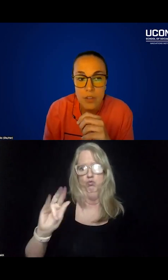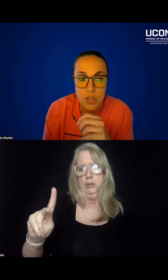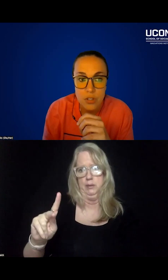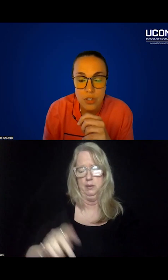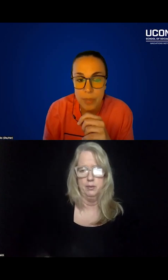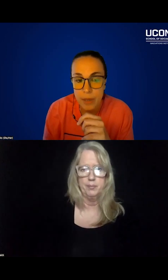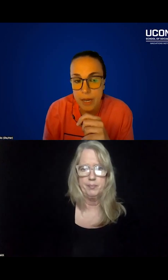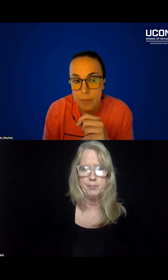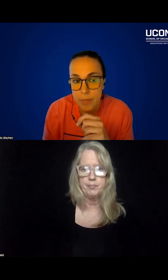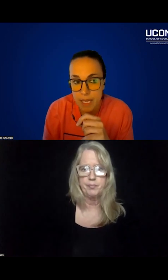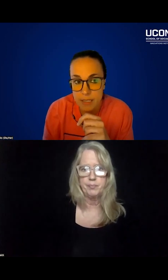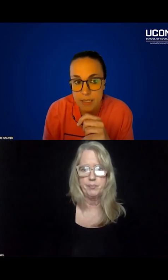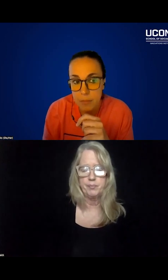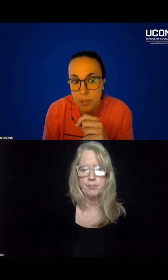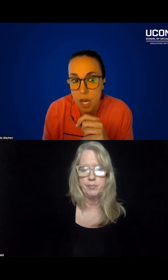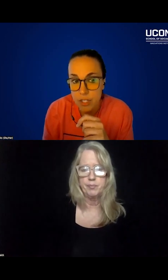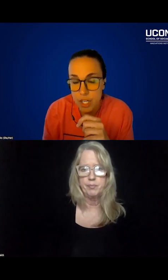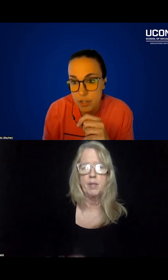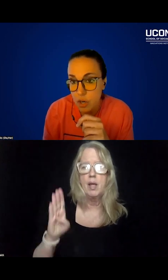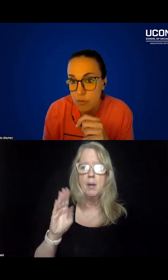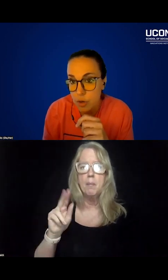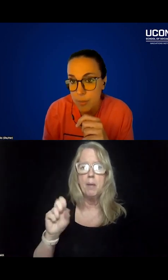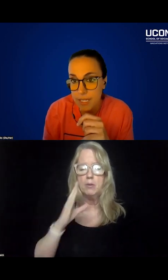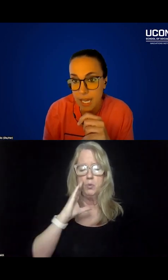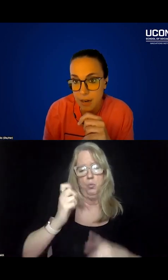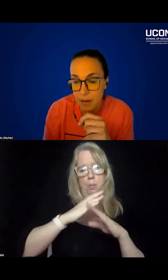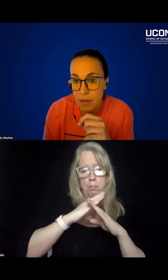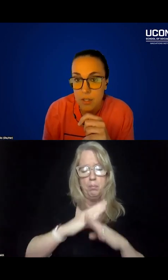THERE IS ALSO BANS THAT BLOCK GENDER-AFFIRMING CARE.